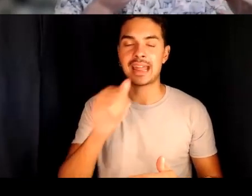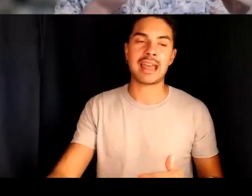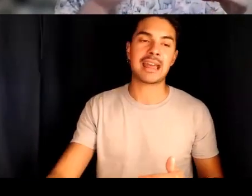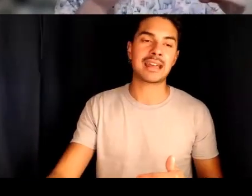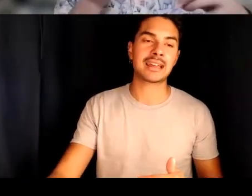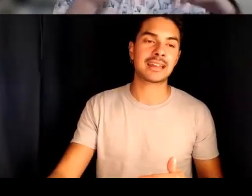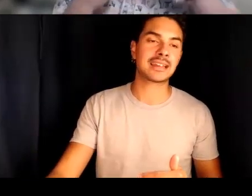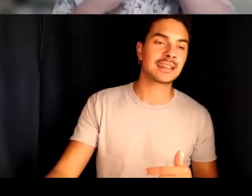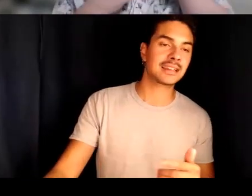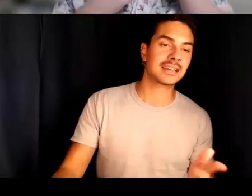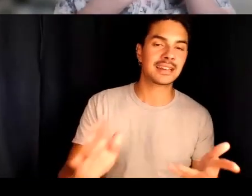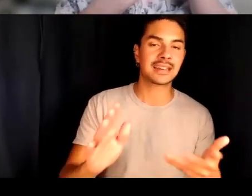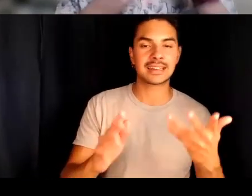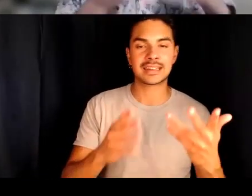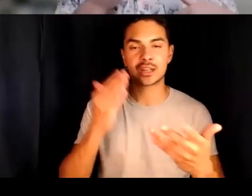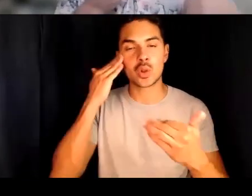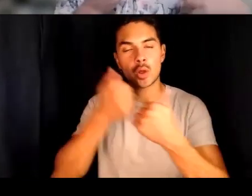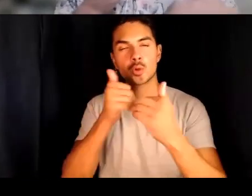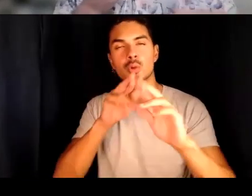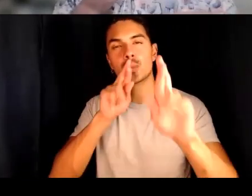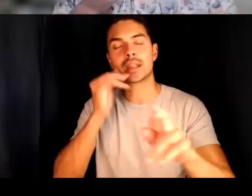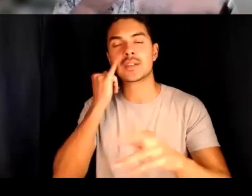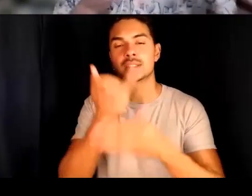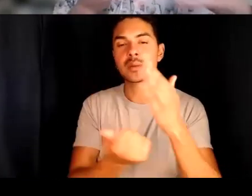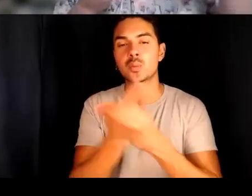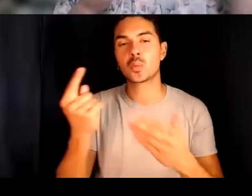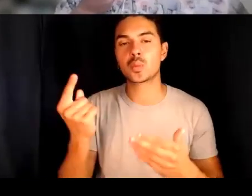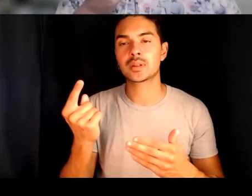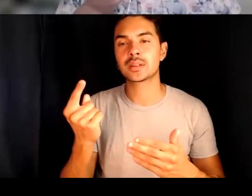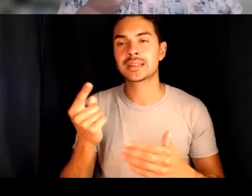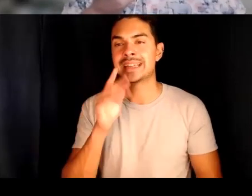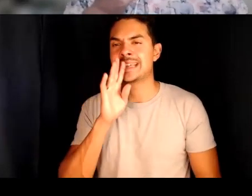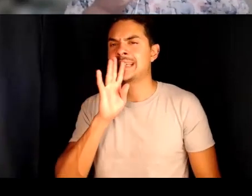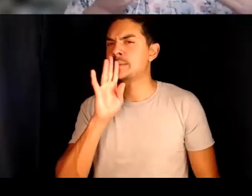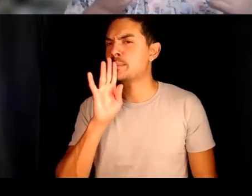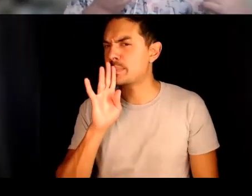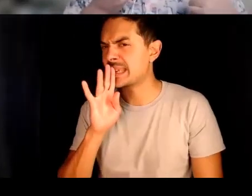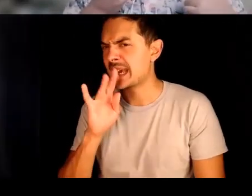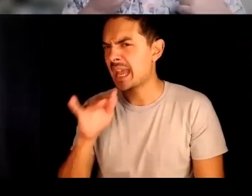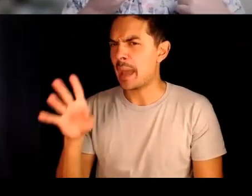when somebody's, excuse me, speaking and not directing that speech on a person.